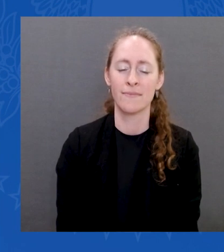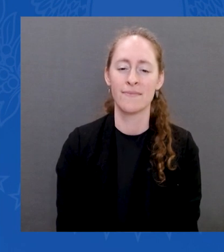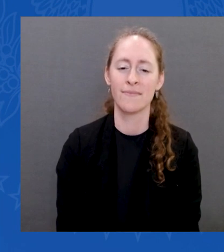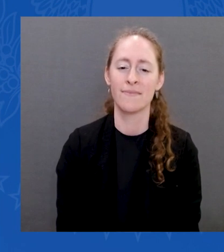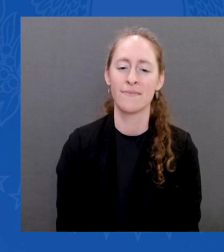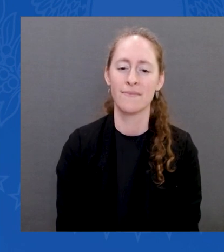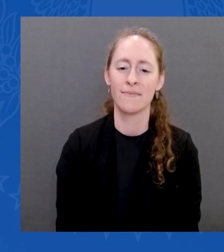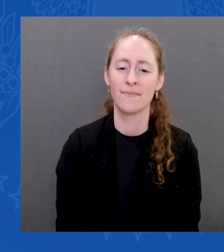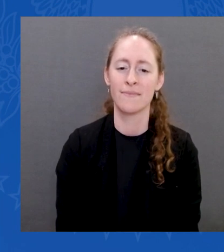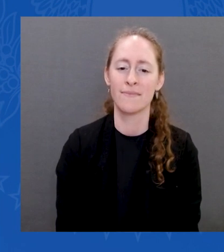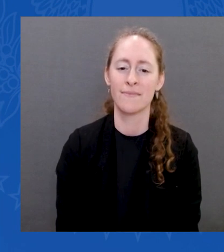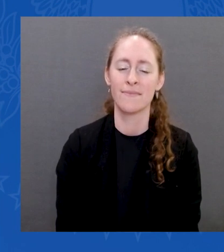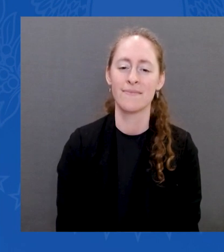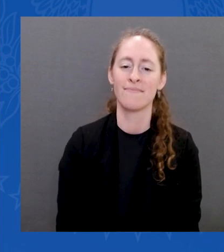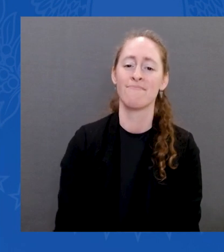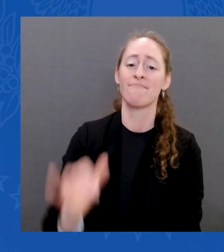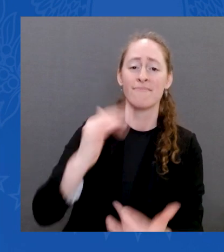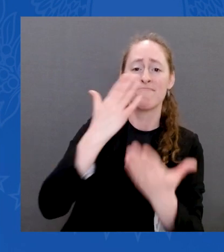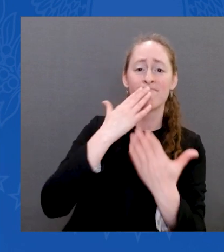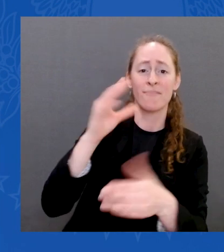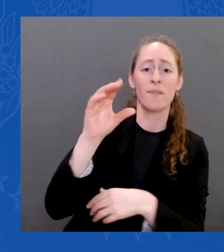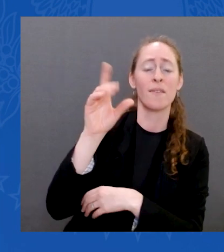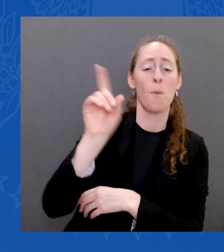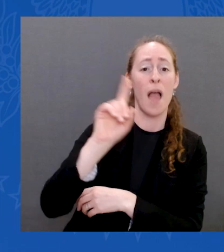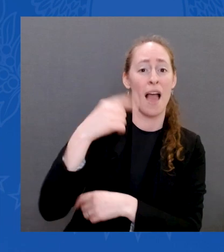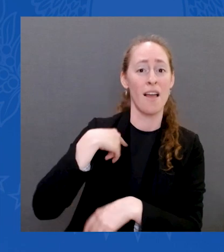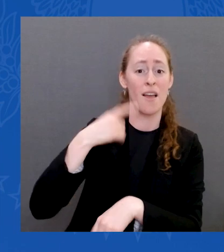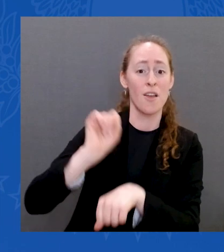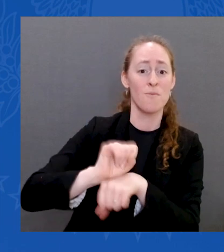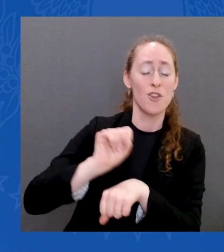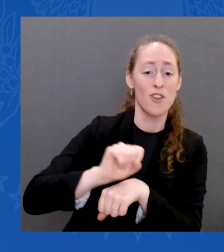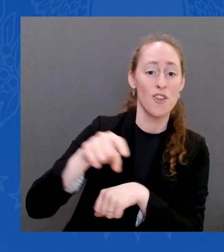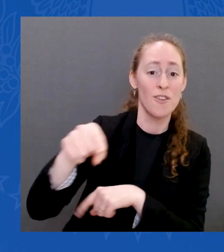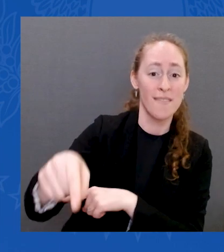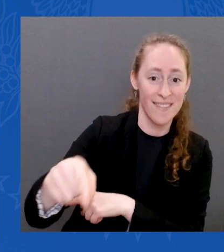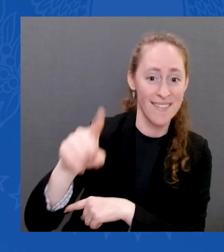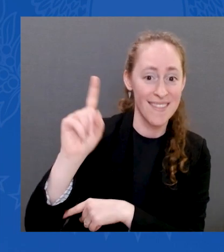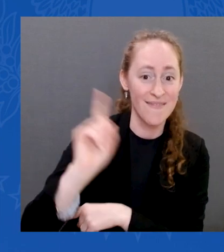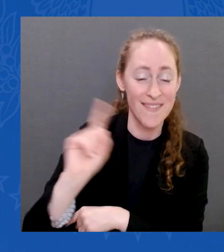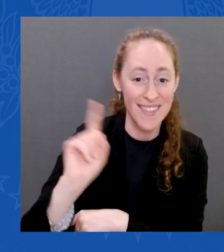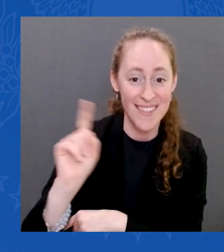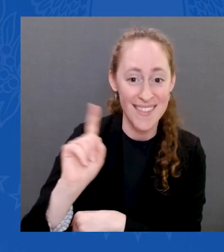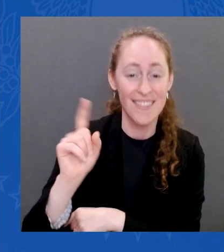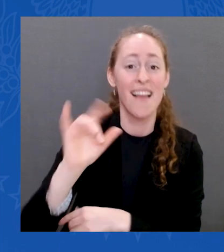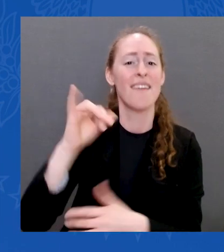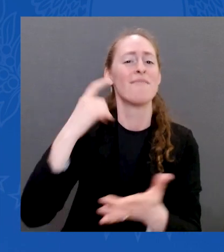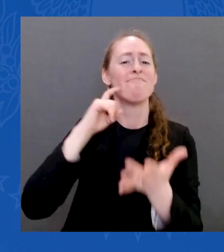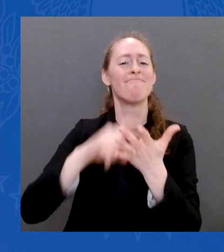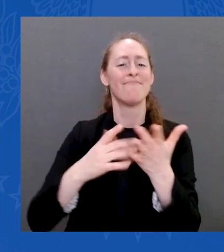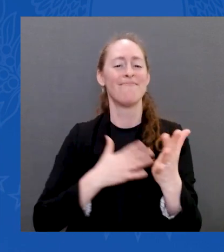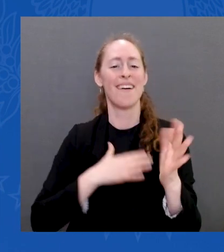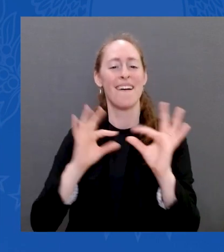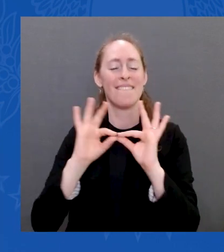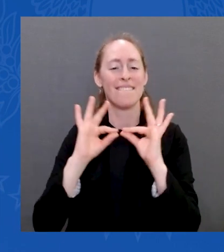and my Oberlin family. A special and most important, thank you to my beautiful wife, Donna, who is here.